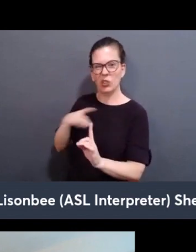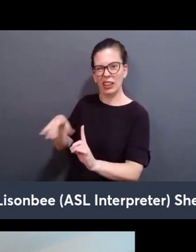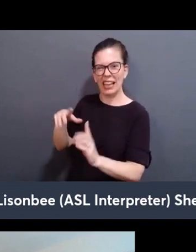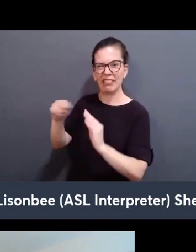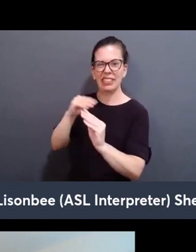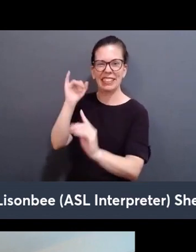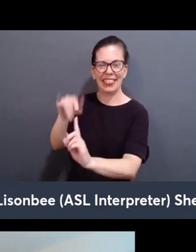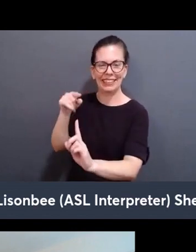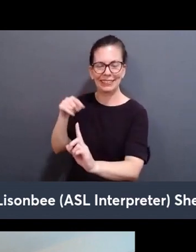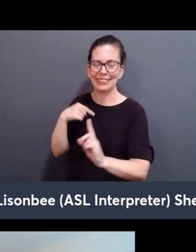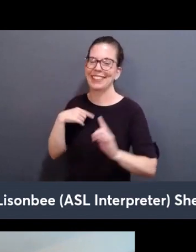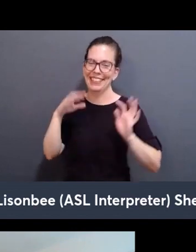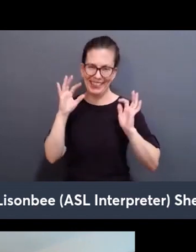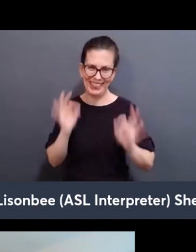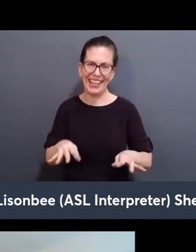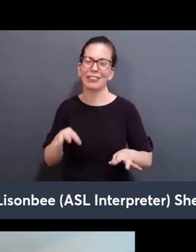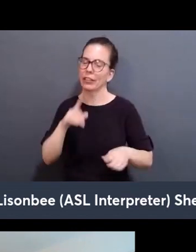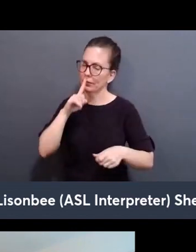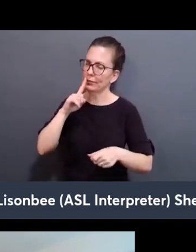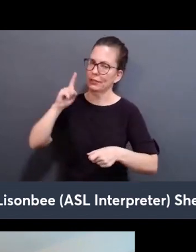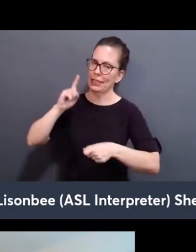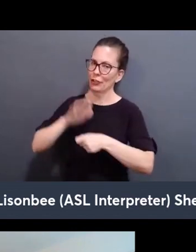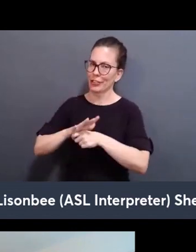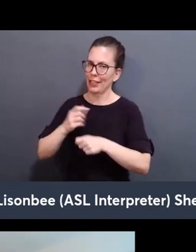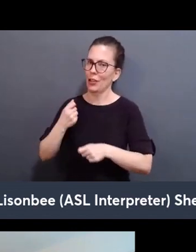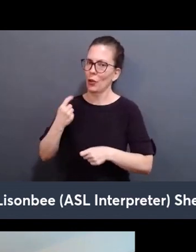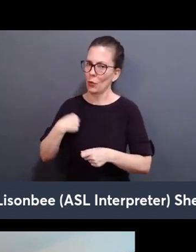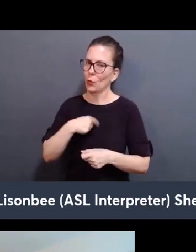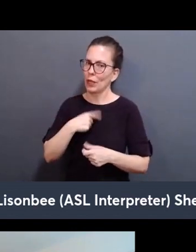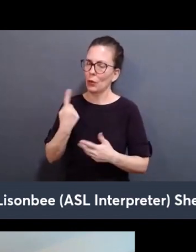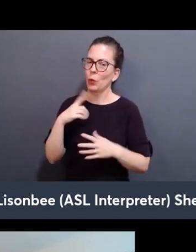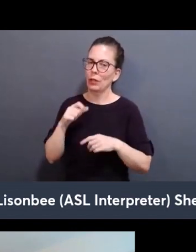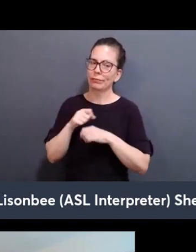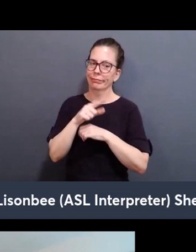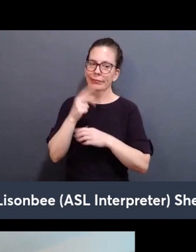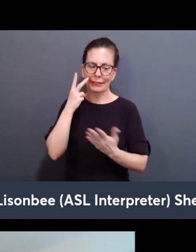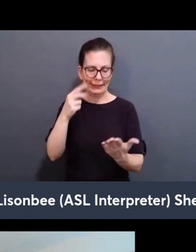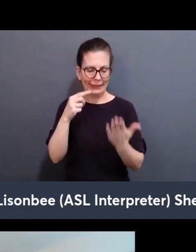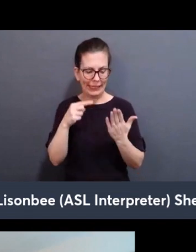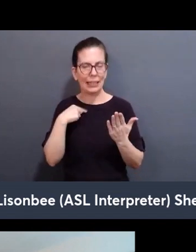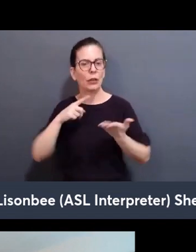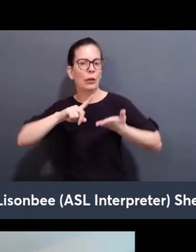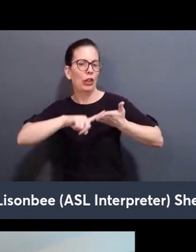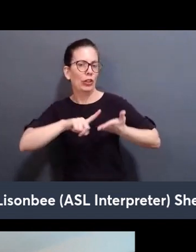I can definitely guarantee you, one of us will get back. We will look into it and we will definitely work and fix it.